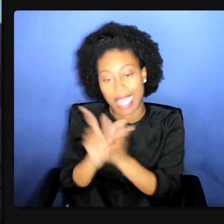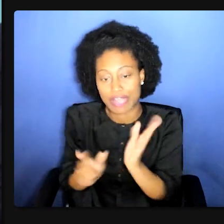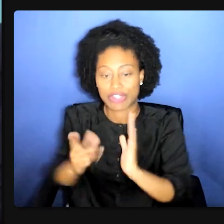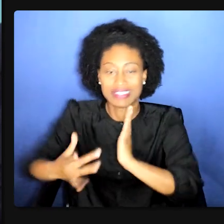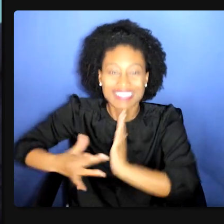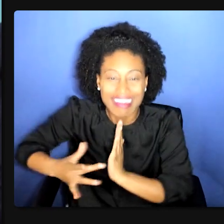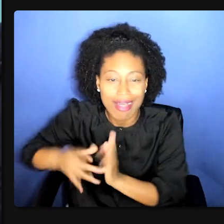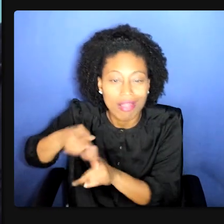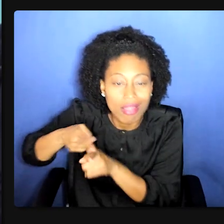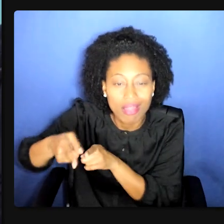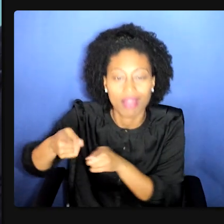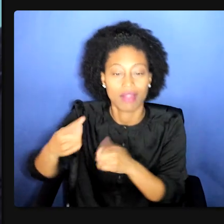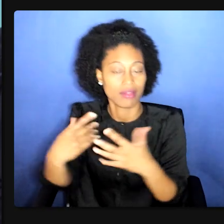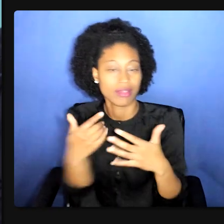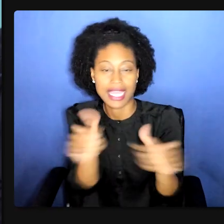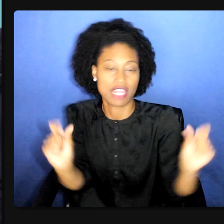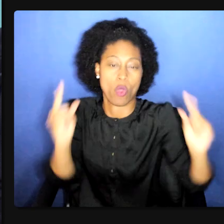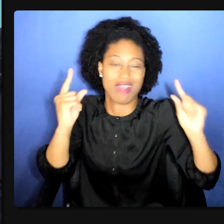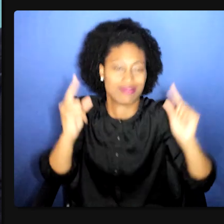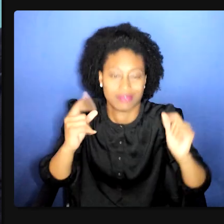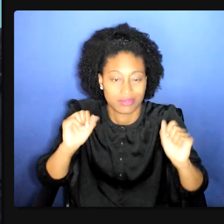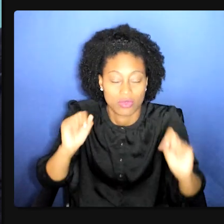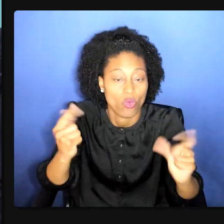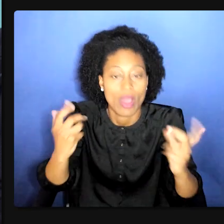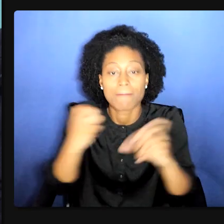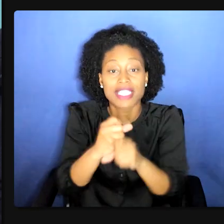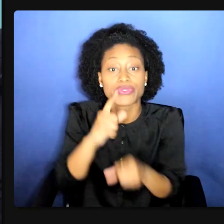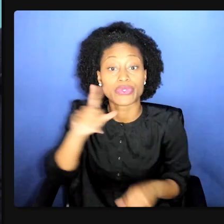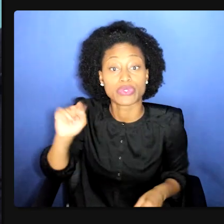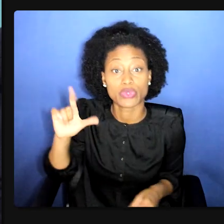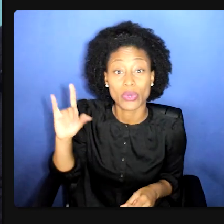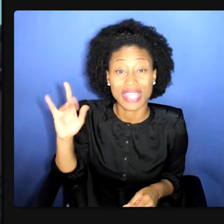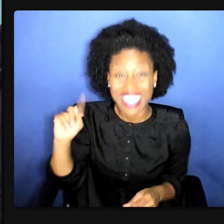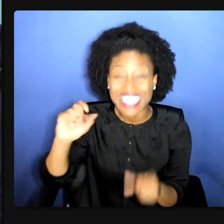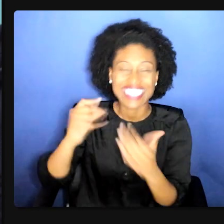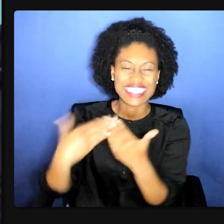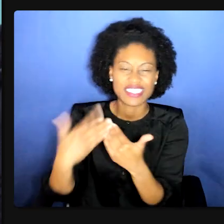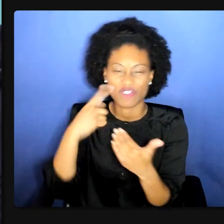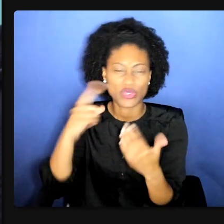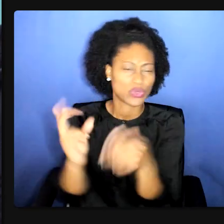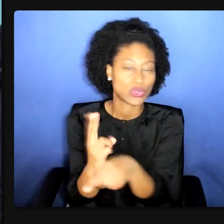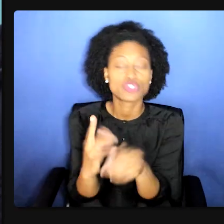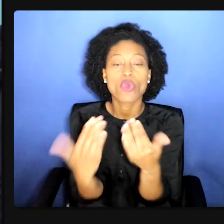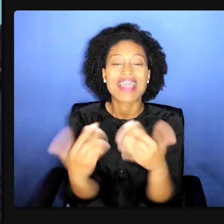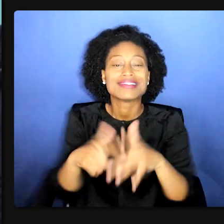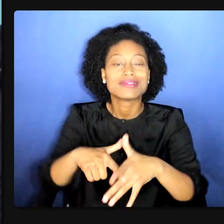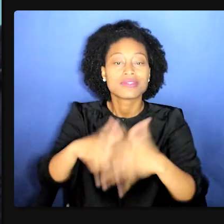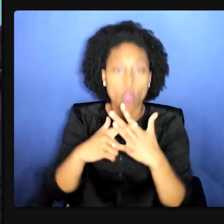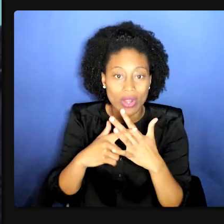between uh we we want to try to make the toolkit as easy to use to get started and as advanced and